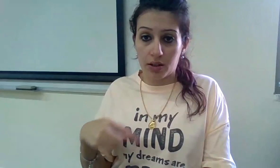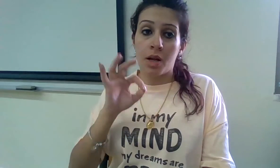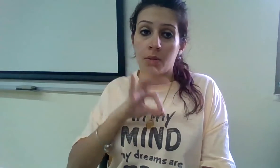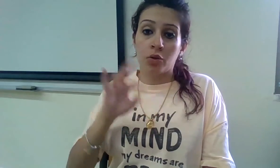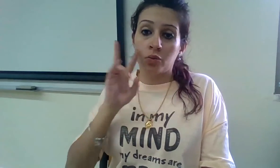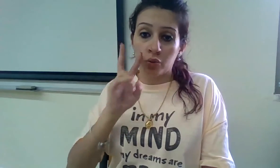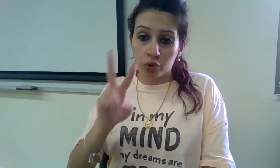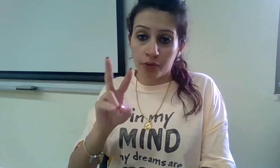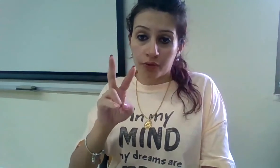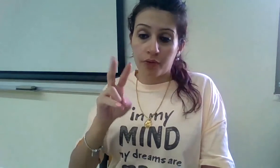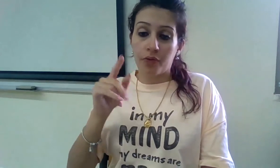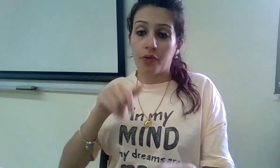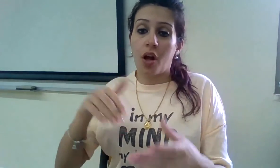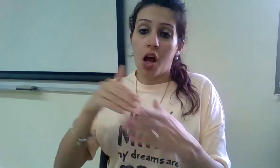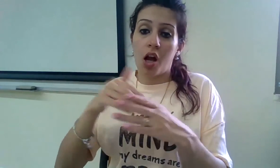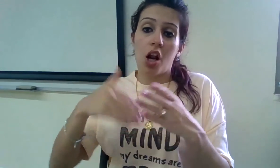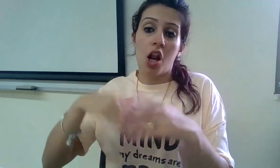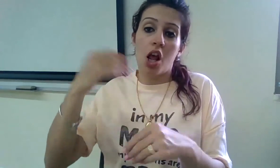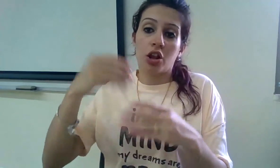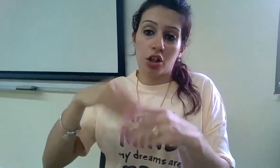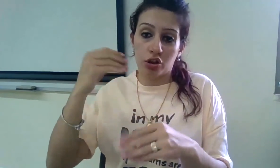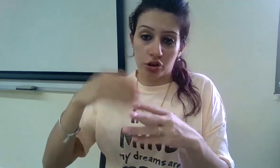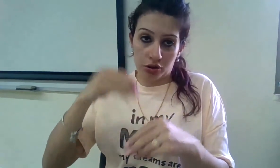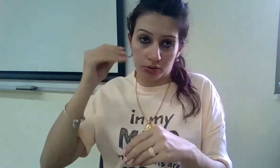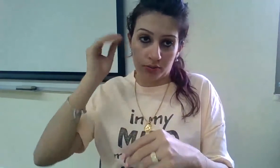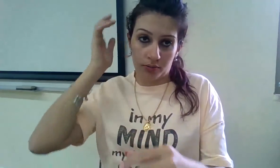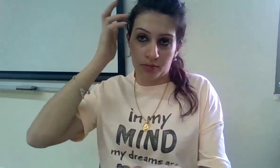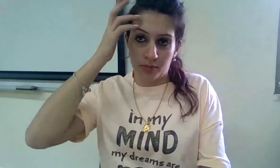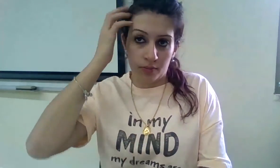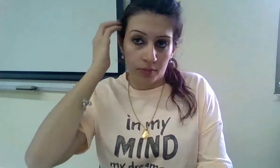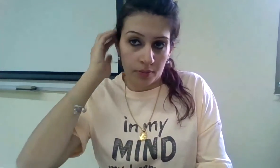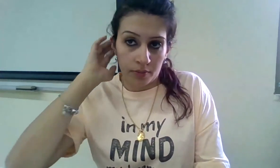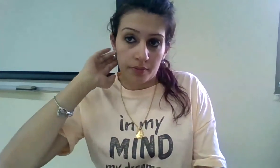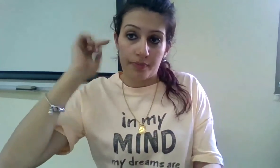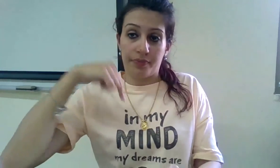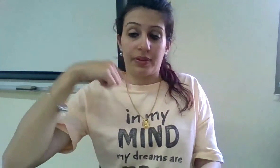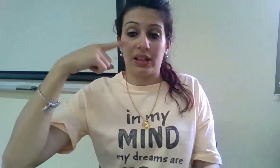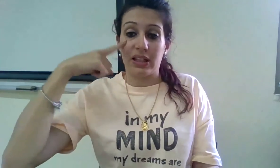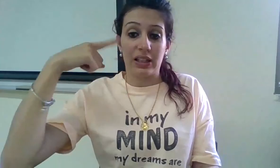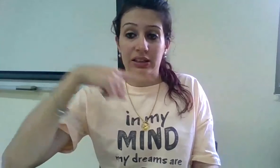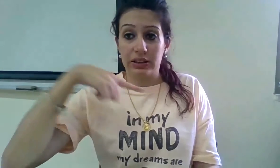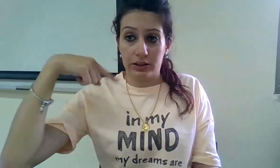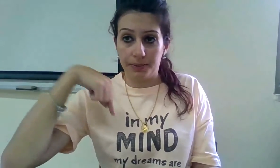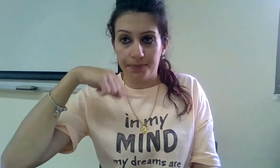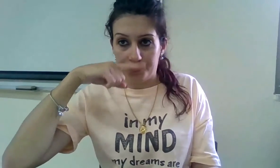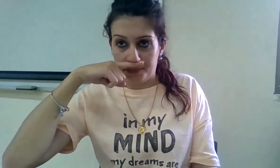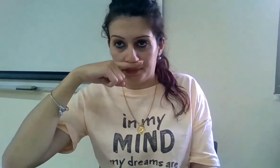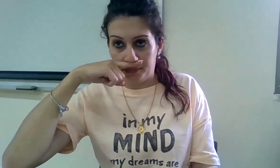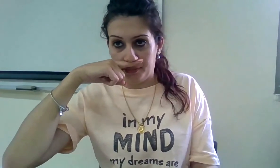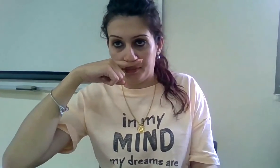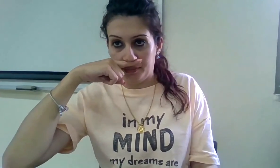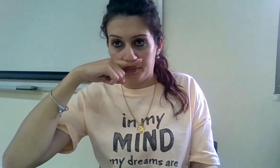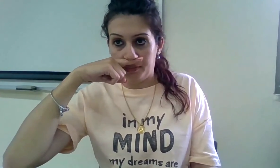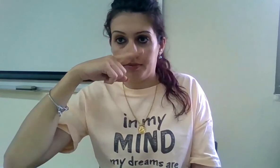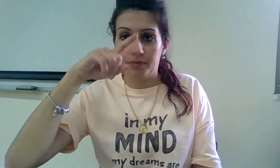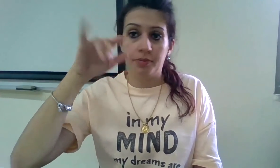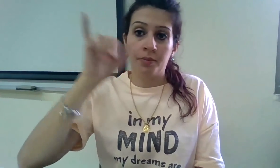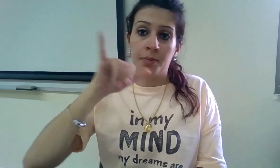The way of the engagement is important, but most important is like how you set up the stage.